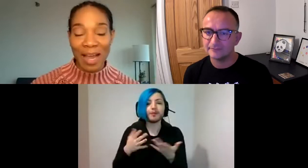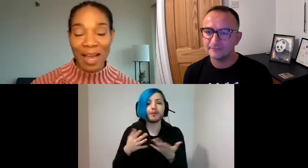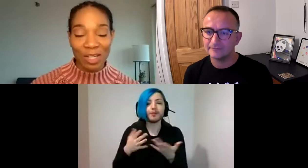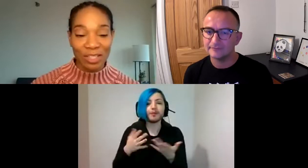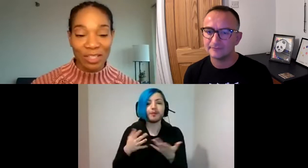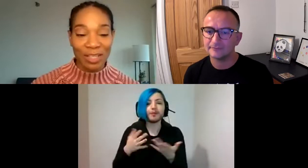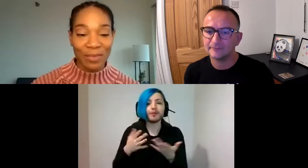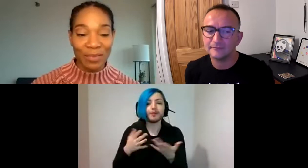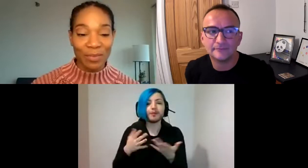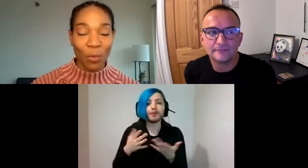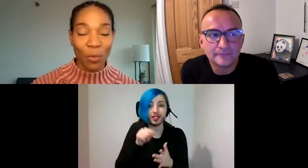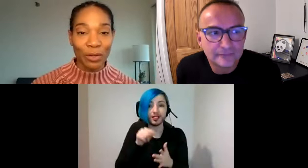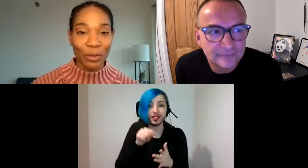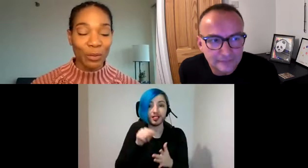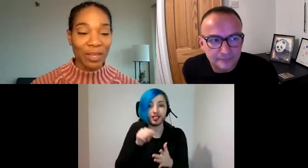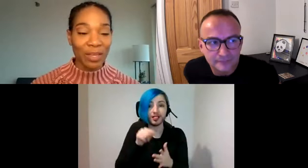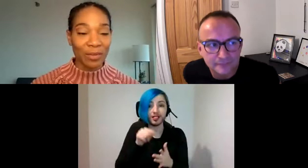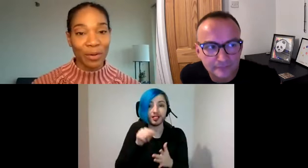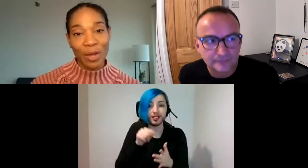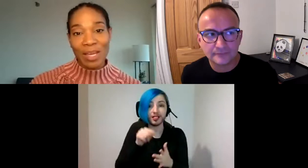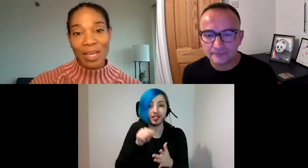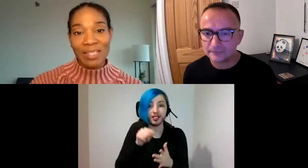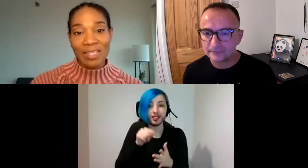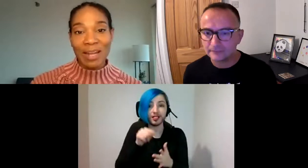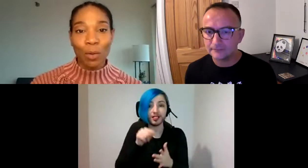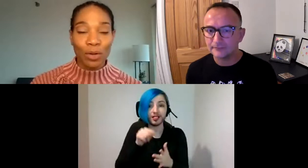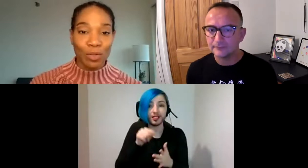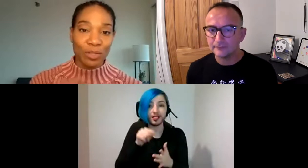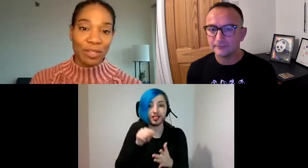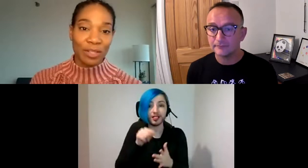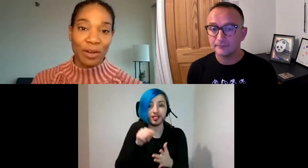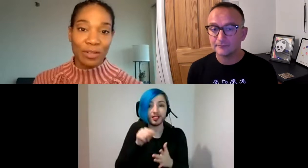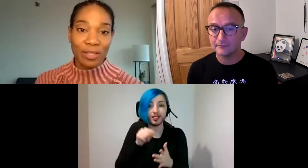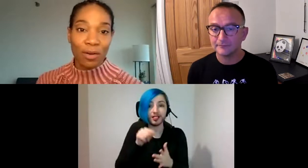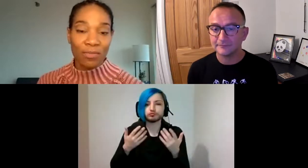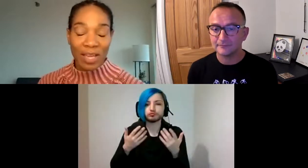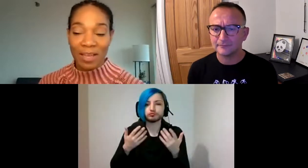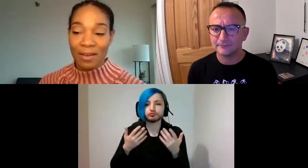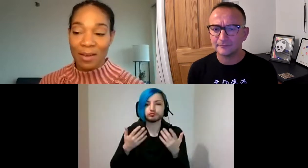attracted to somebody that was more butch if she was fem.